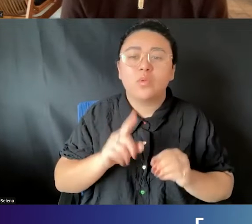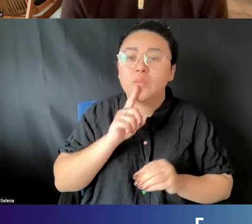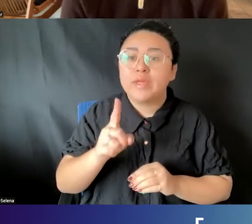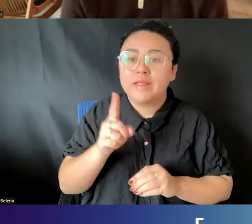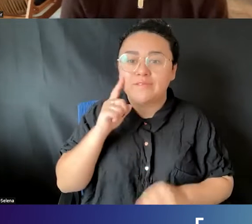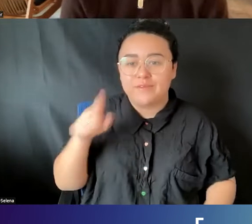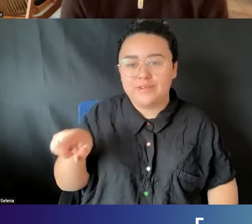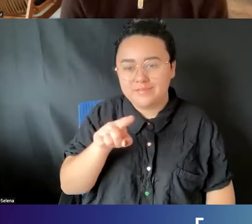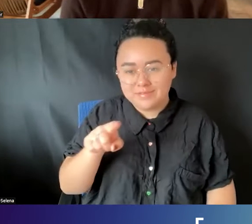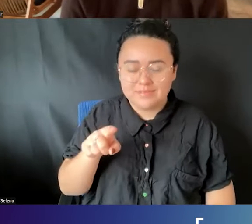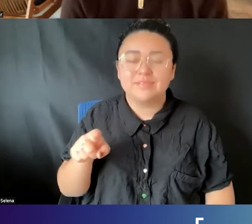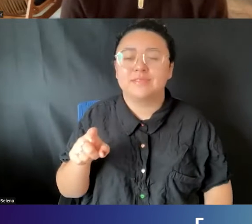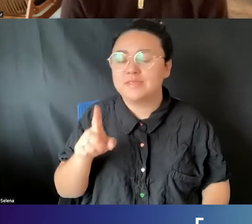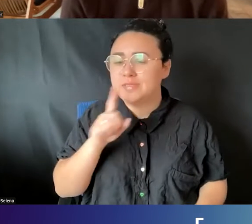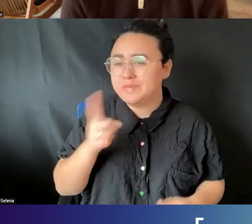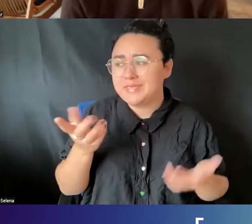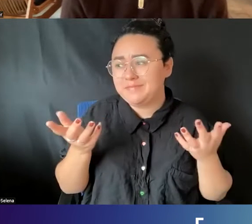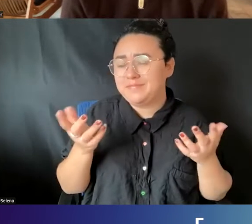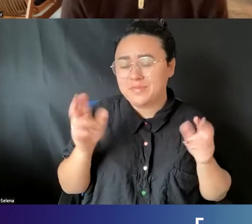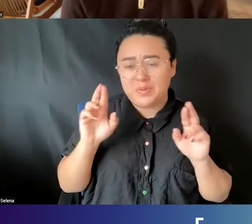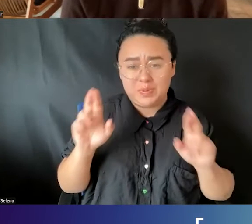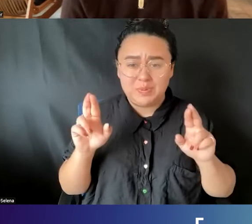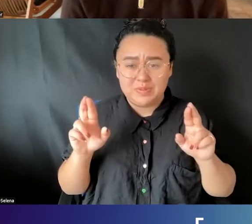And that is really a, we hope, a step towards